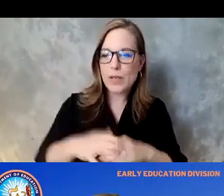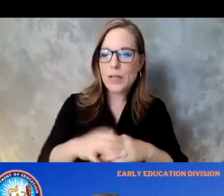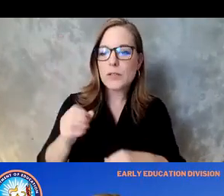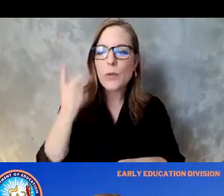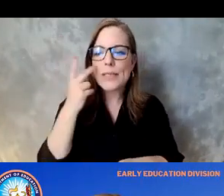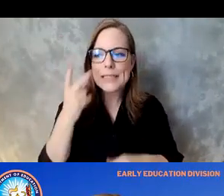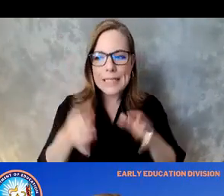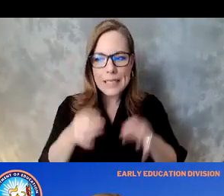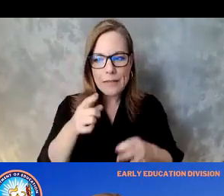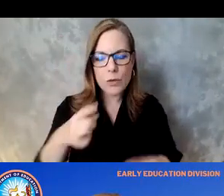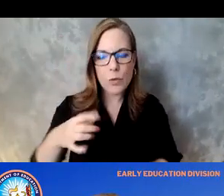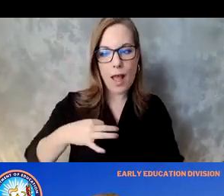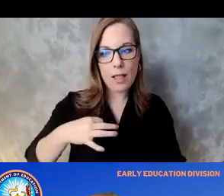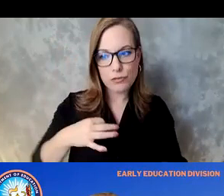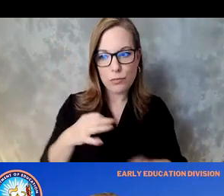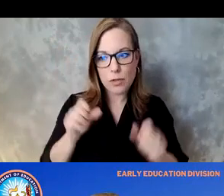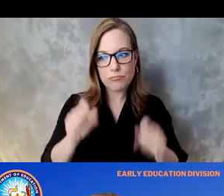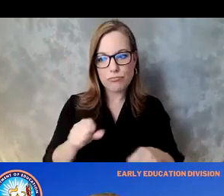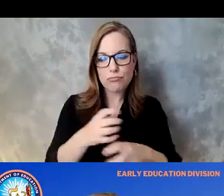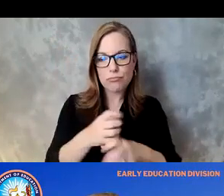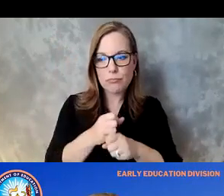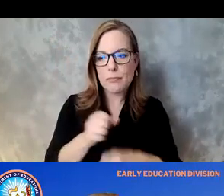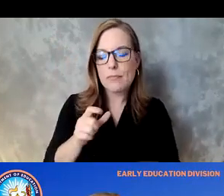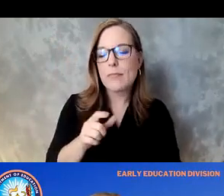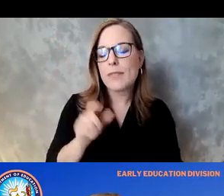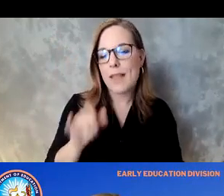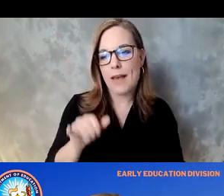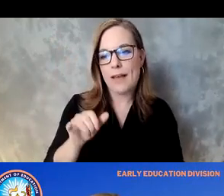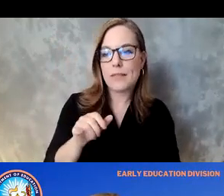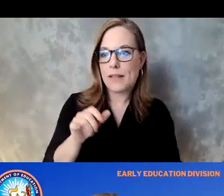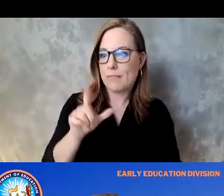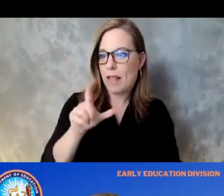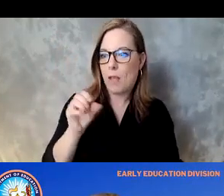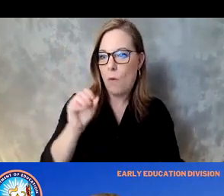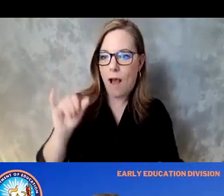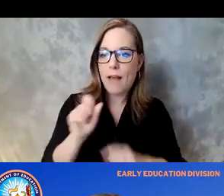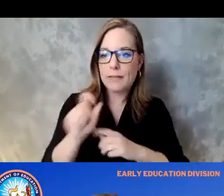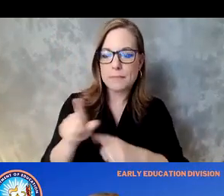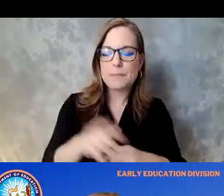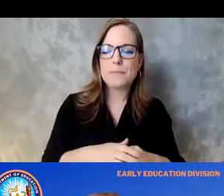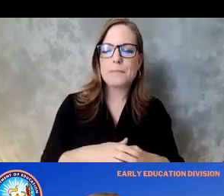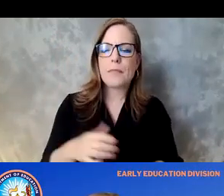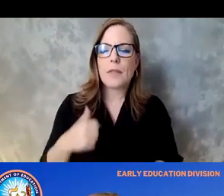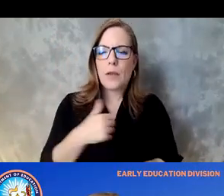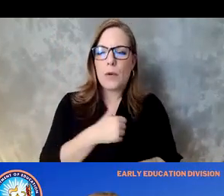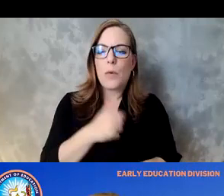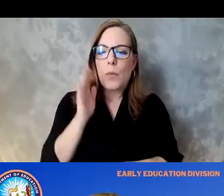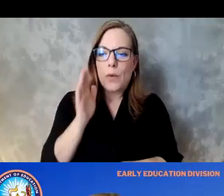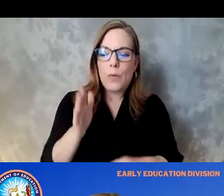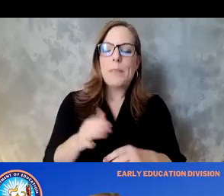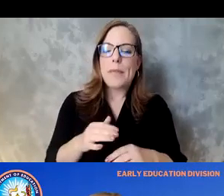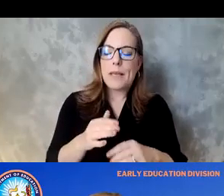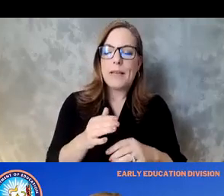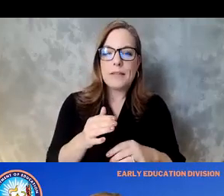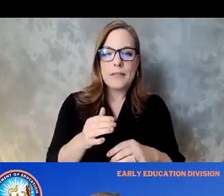Now our team is going to be releasing a request for funding app app request for applications